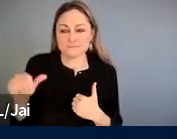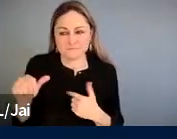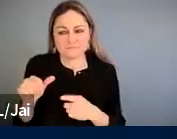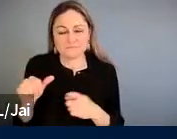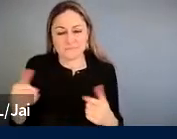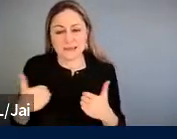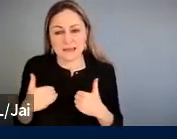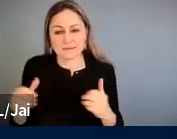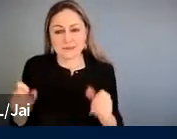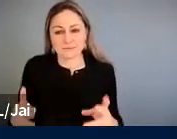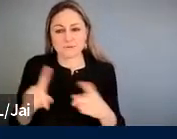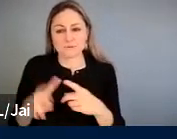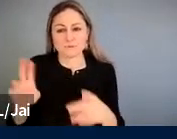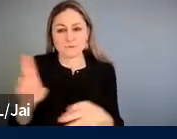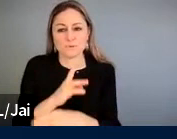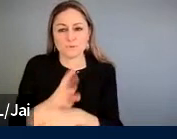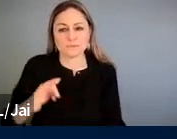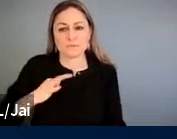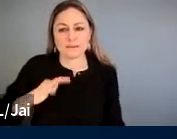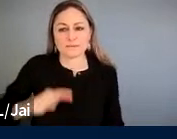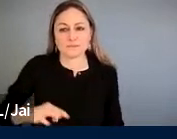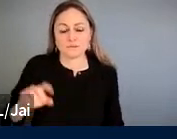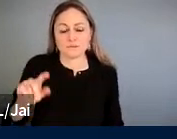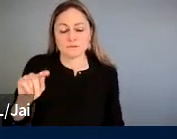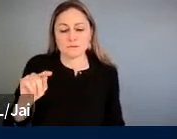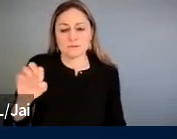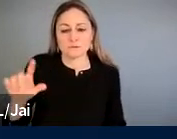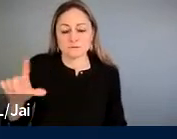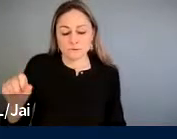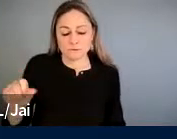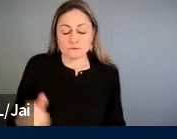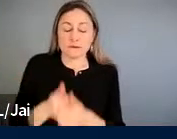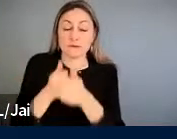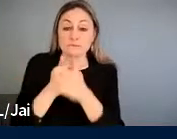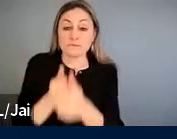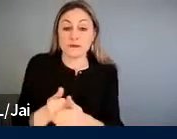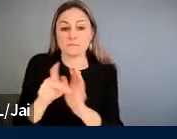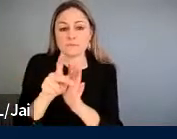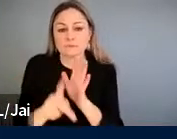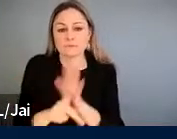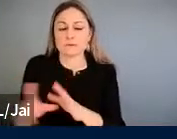to utilize the beneficial tools and follow principles of inclusive design when creating